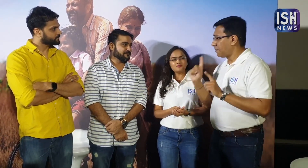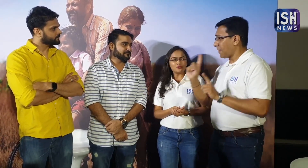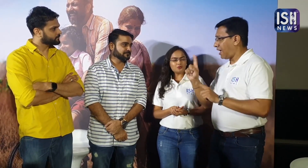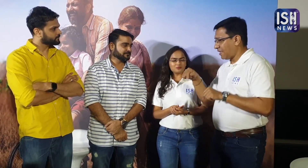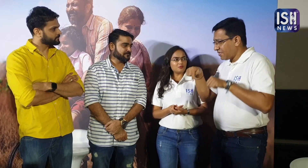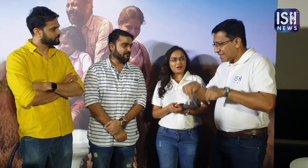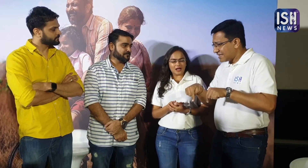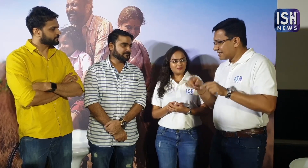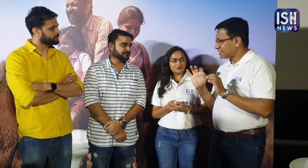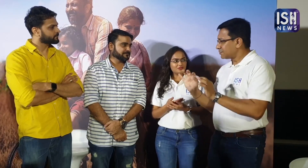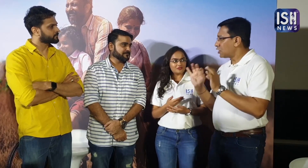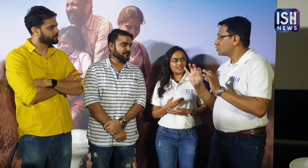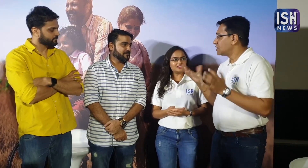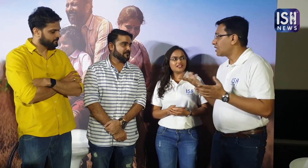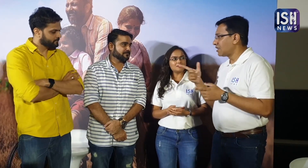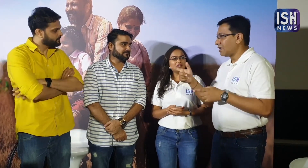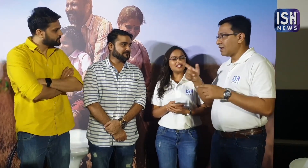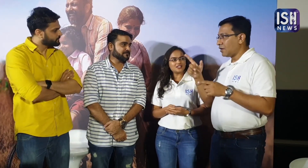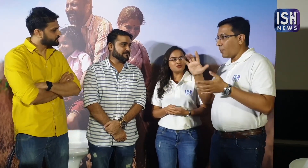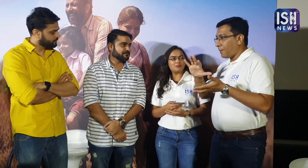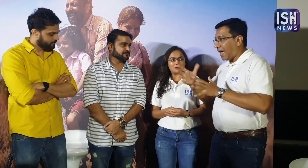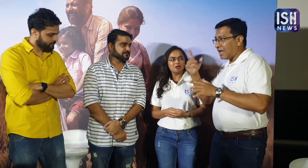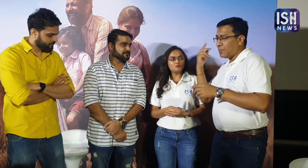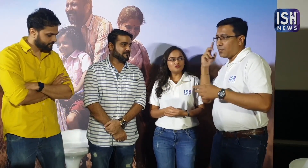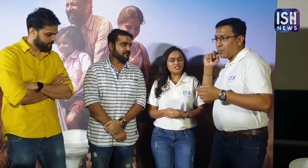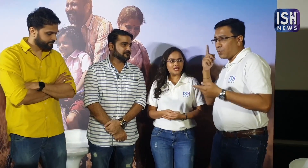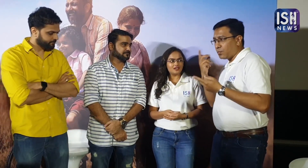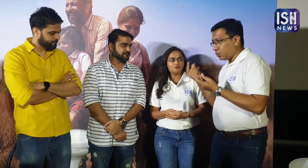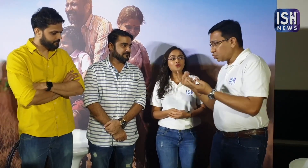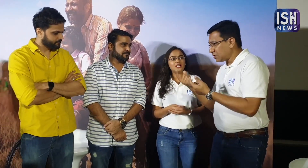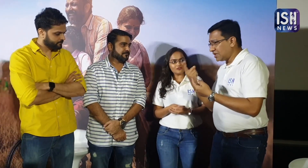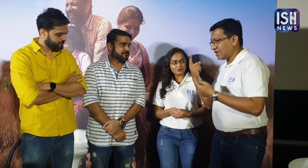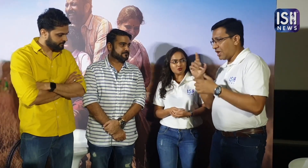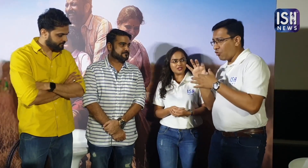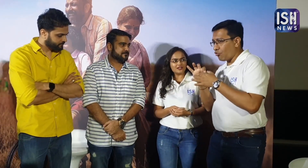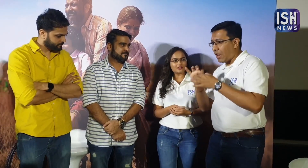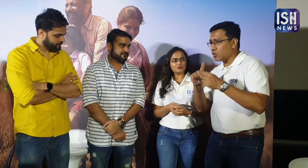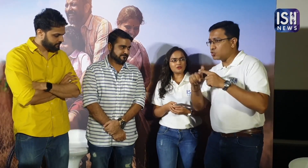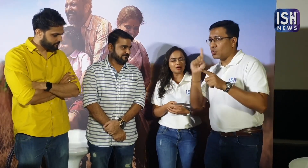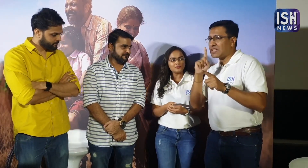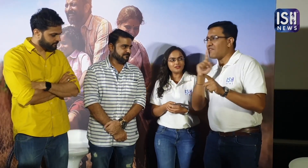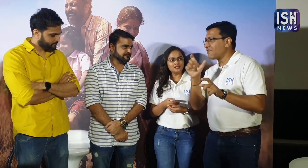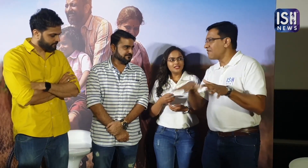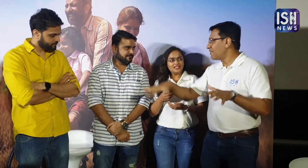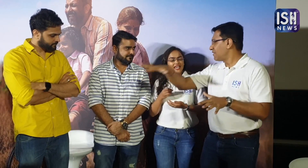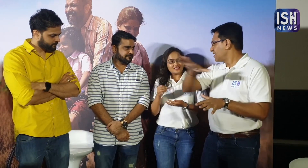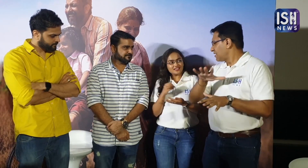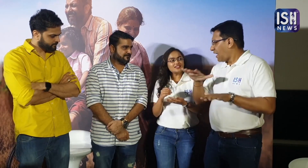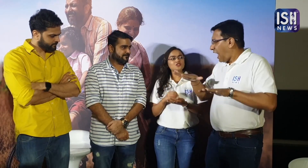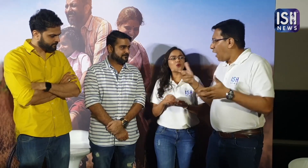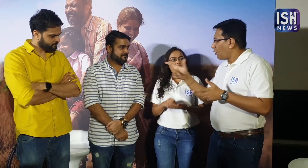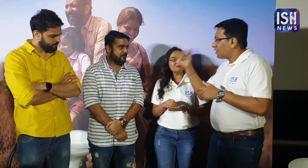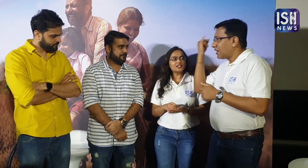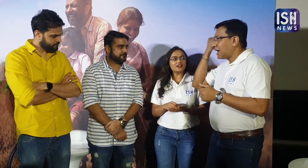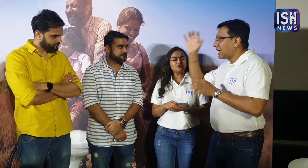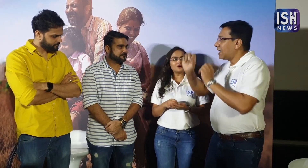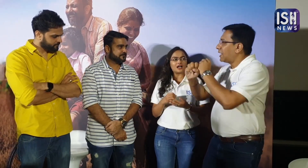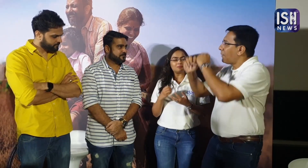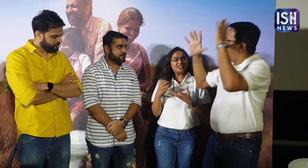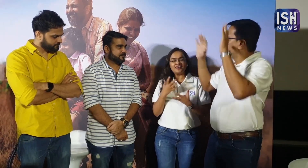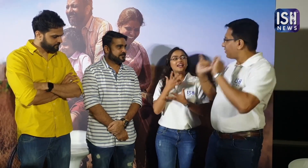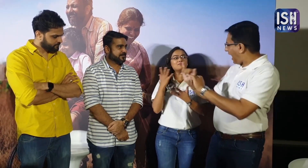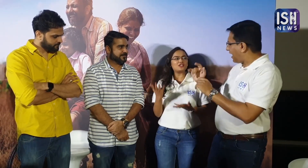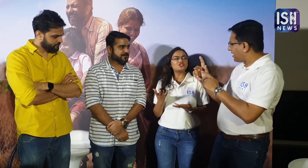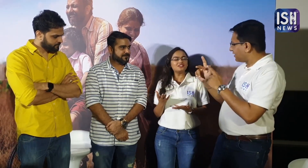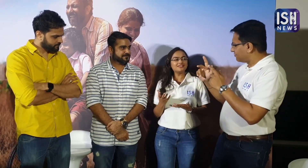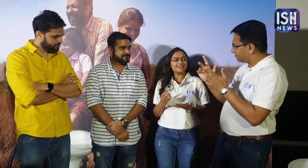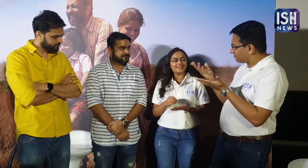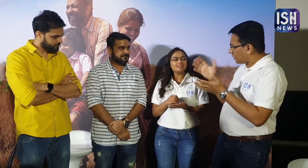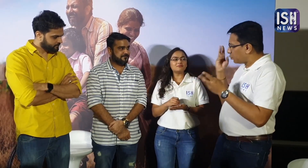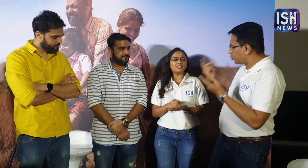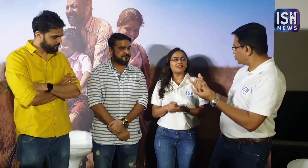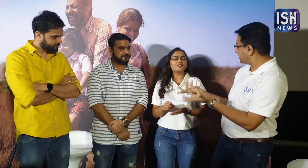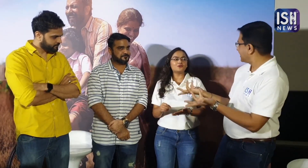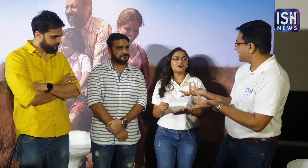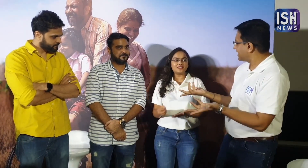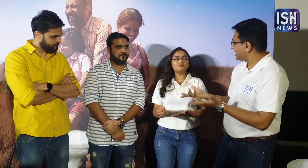However this movie is for deaf people. While working on it how did you create the songs and what did you imagine?